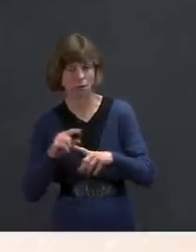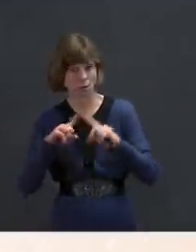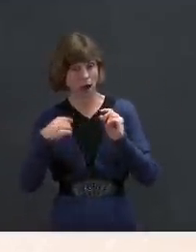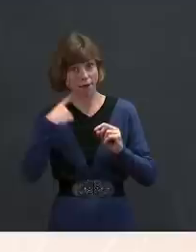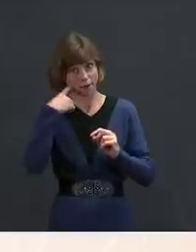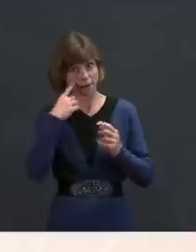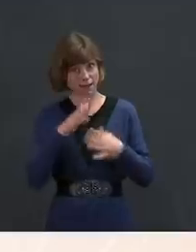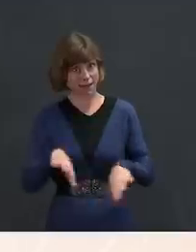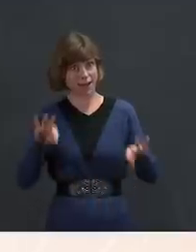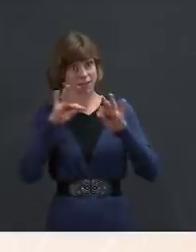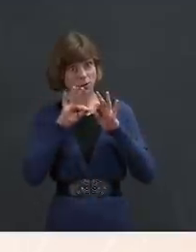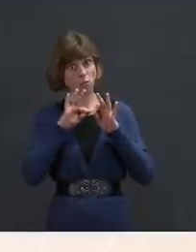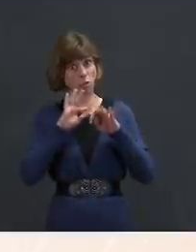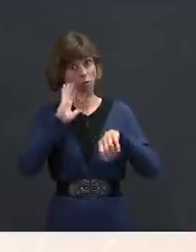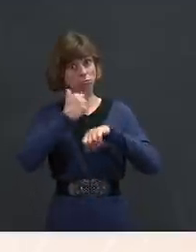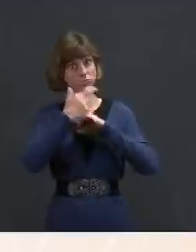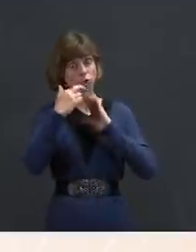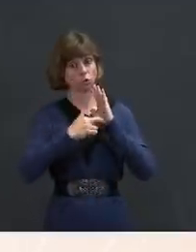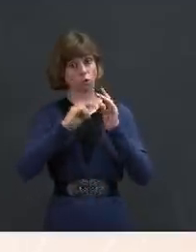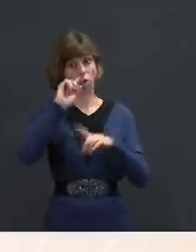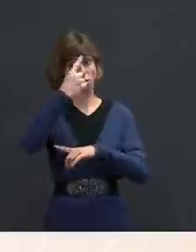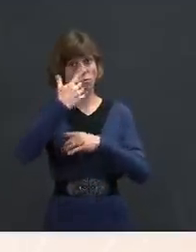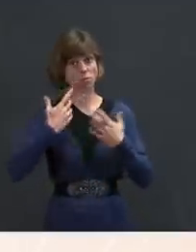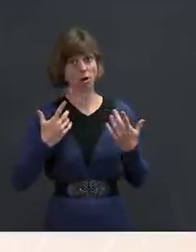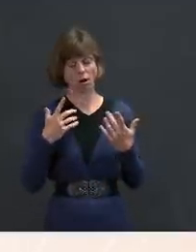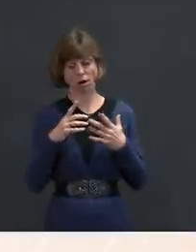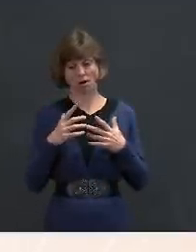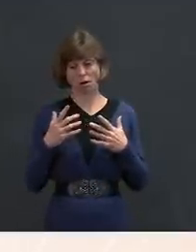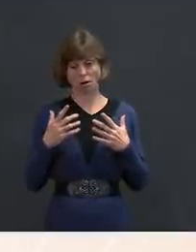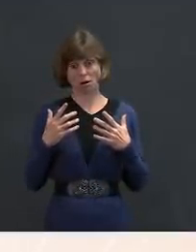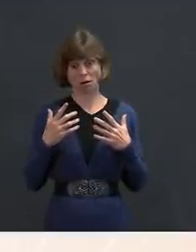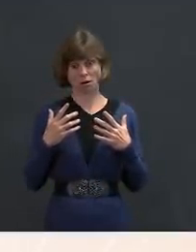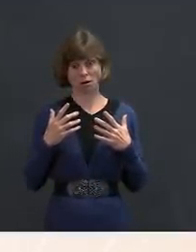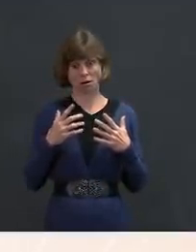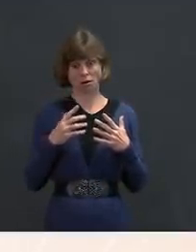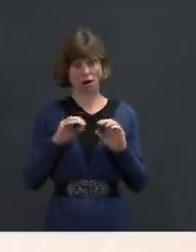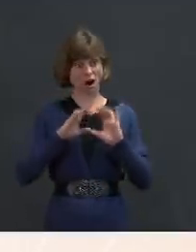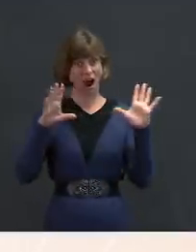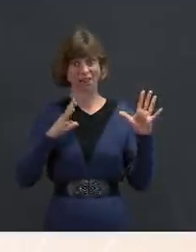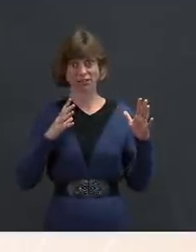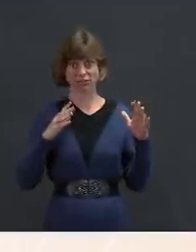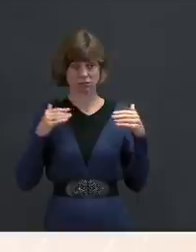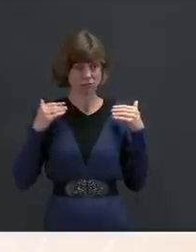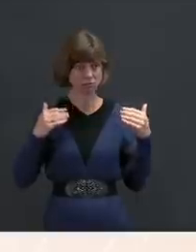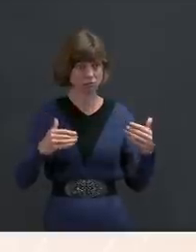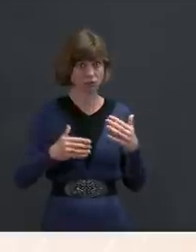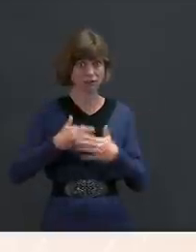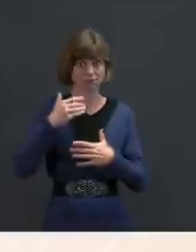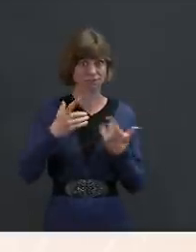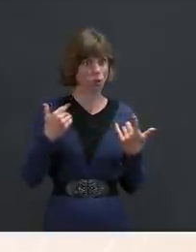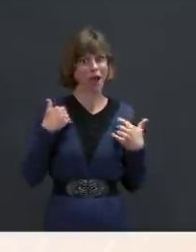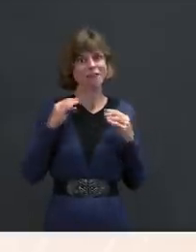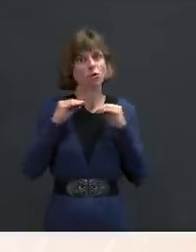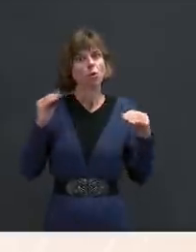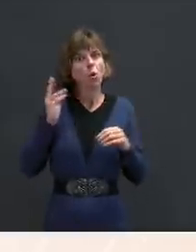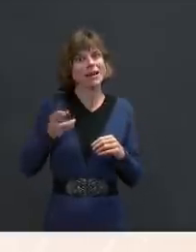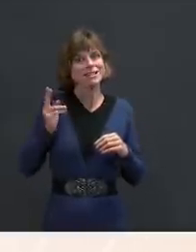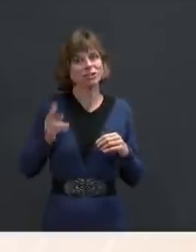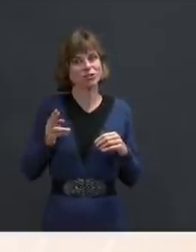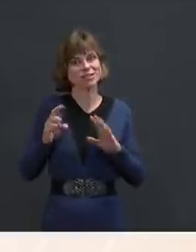because, obviously, taking that step is something that there is not a great deal of historic precedent for, and that was why I noted it. The Press: And the intelligence